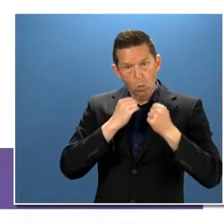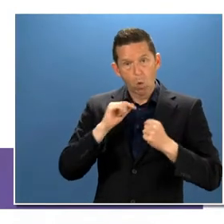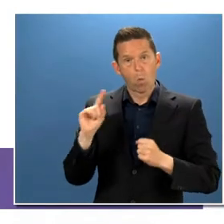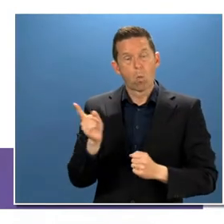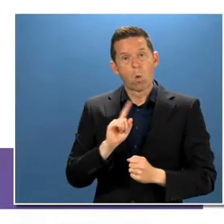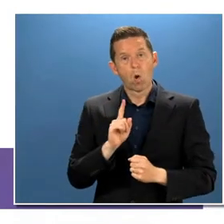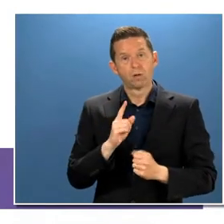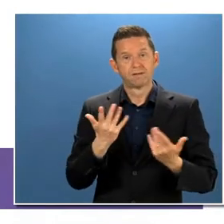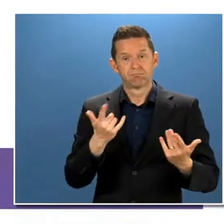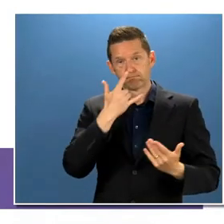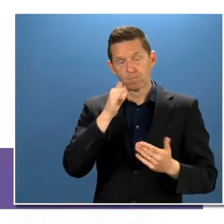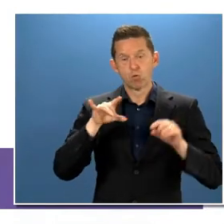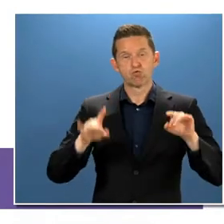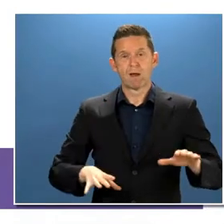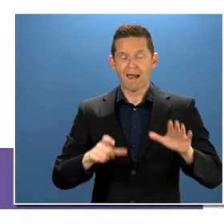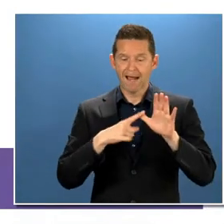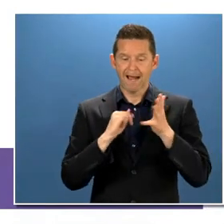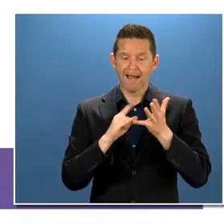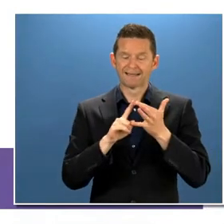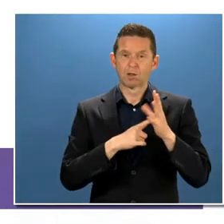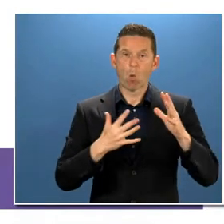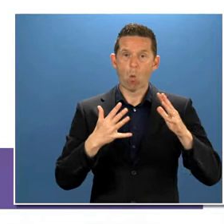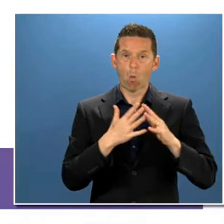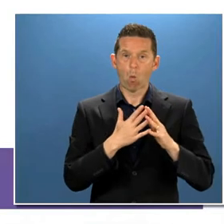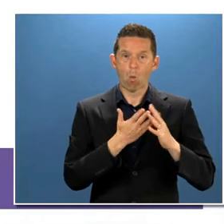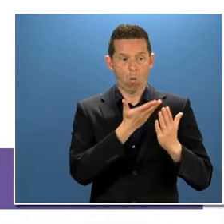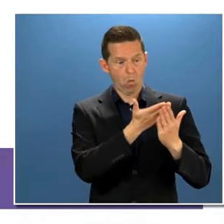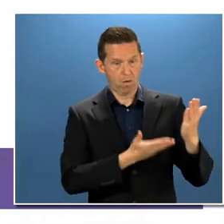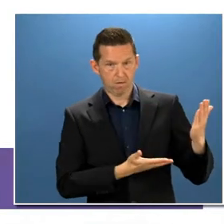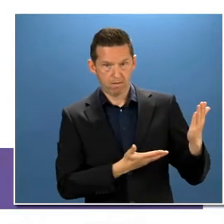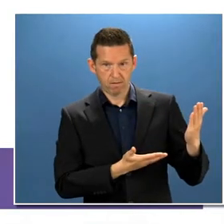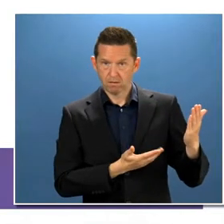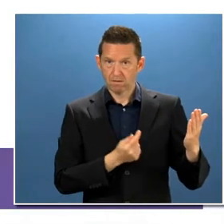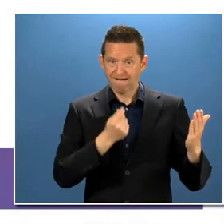Australian case law, that we do not have a significant number of cases in